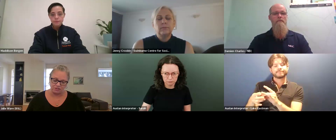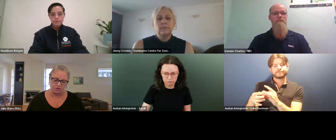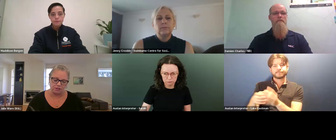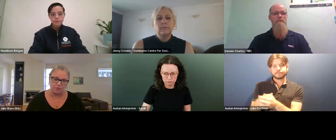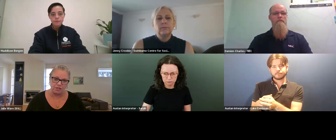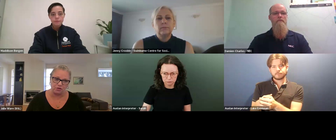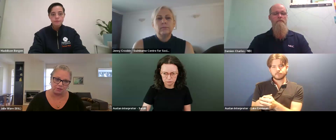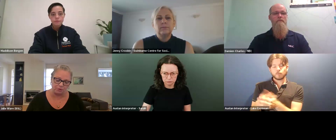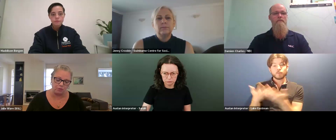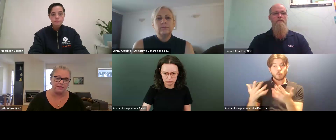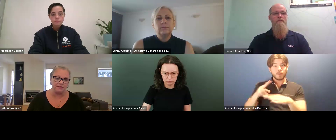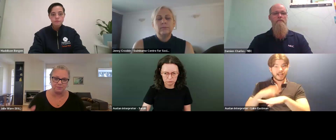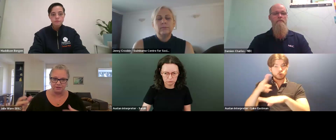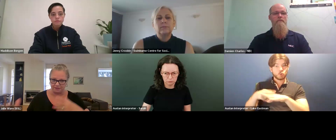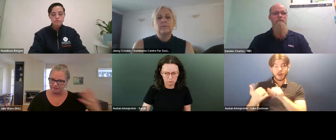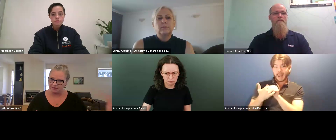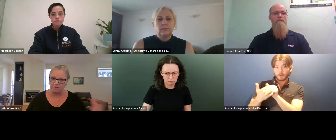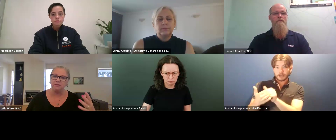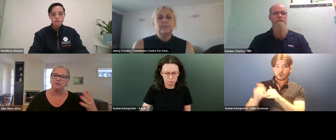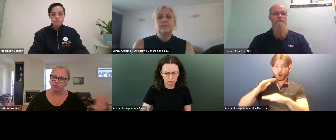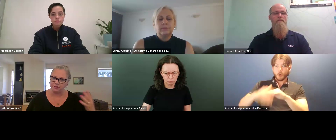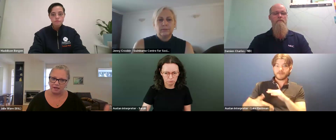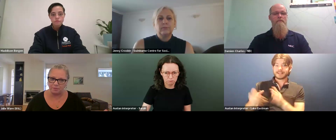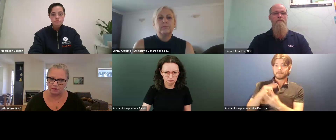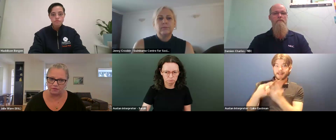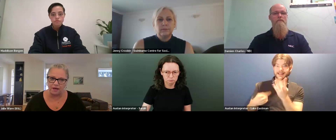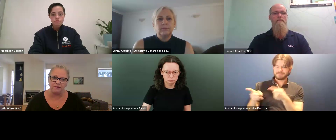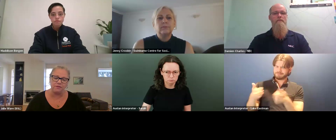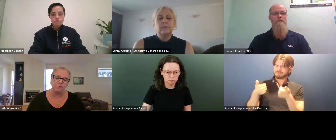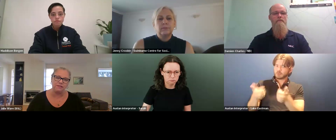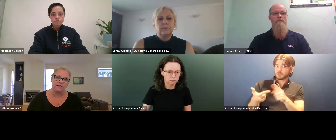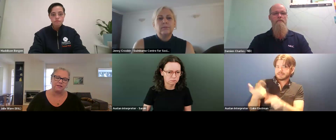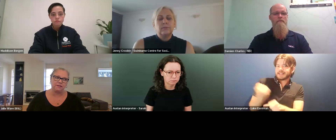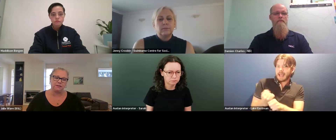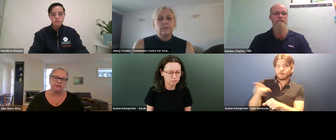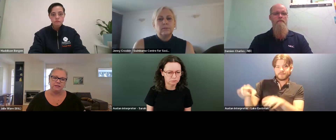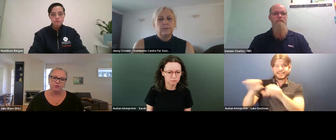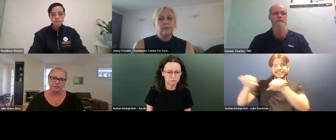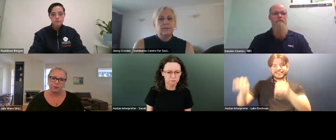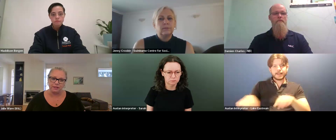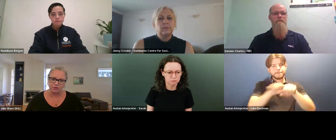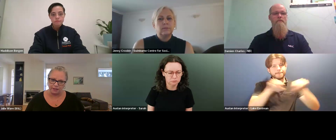the National Collaboration on Employment and Disability is a good example of that